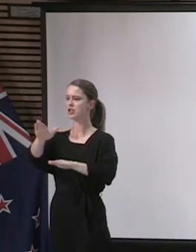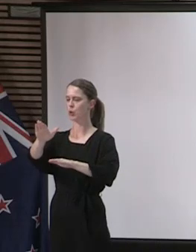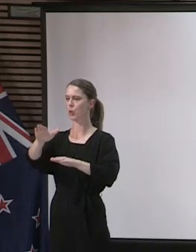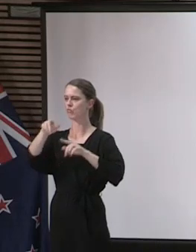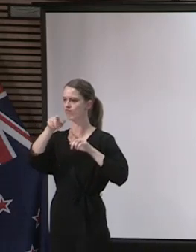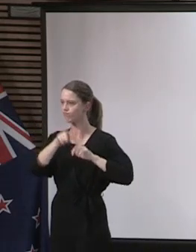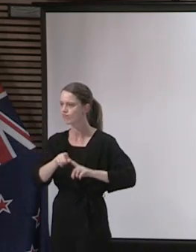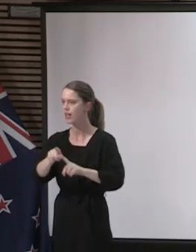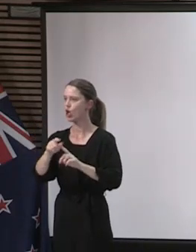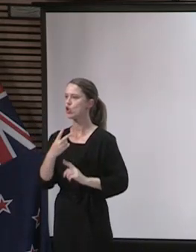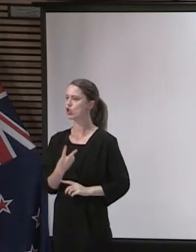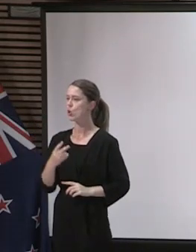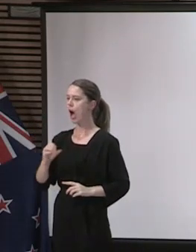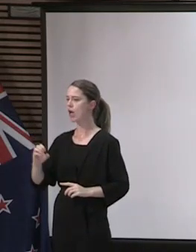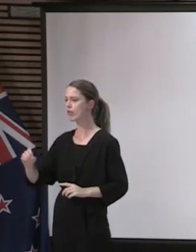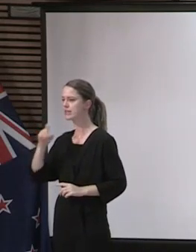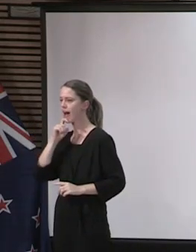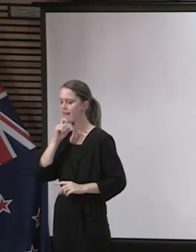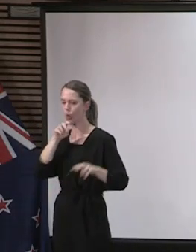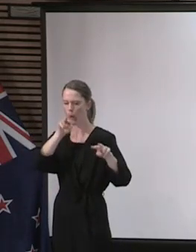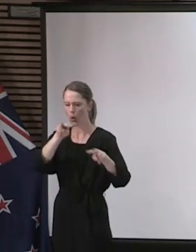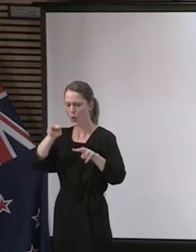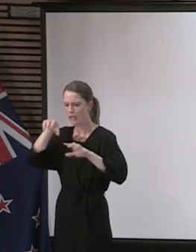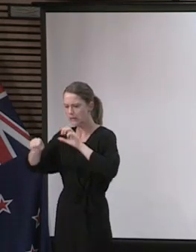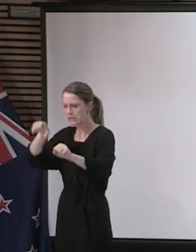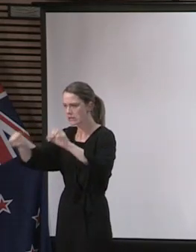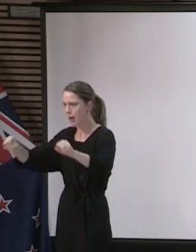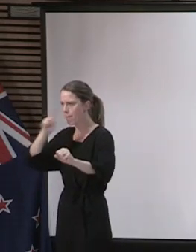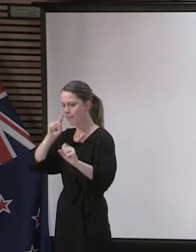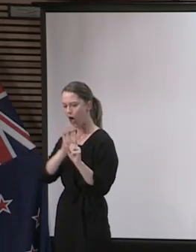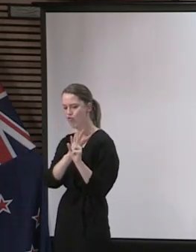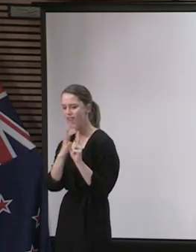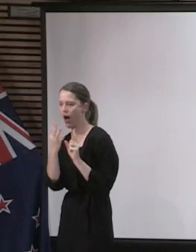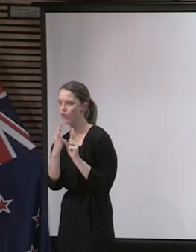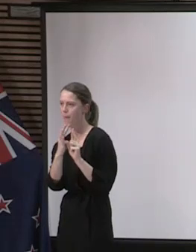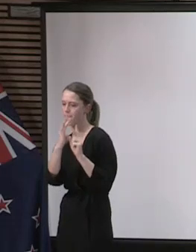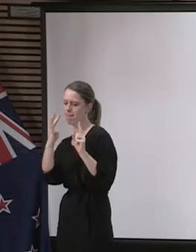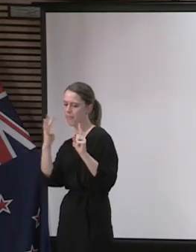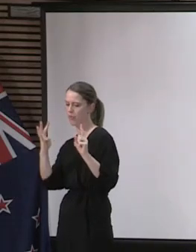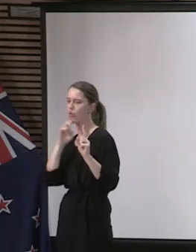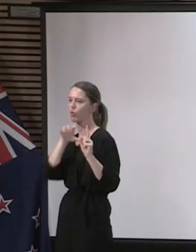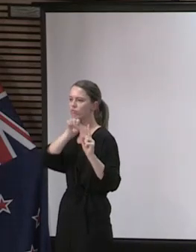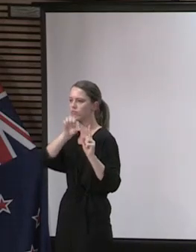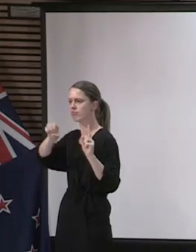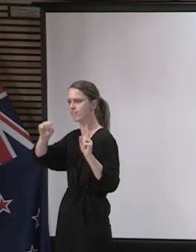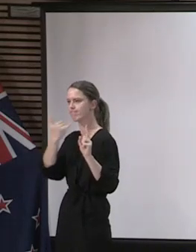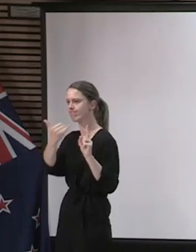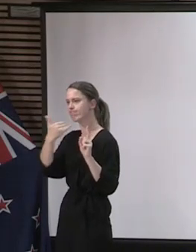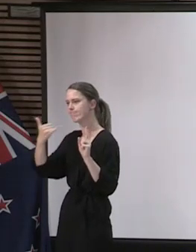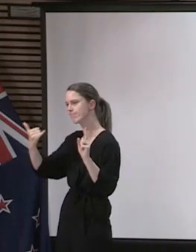including creating a national service with more than 200 staff, who have had the sole